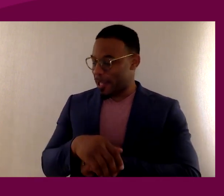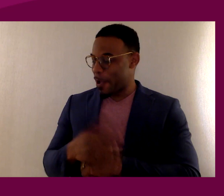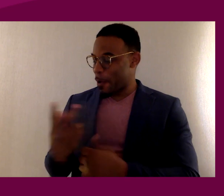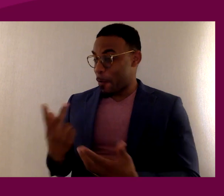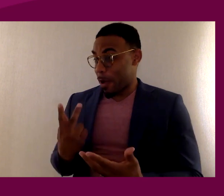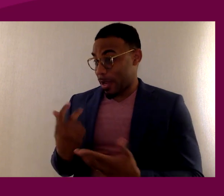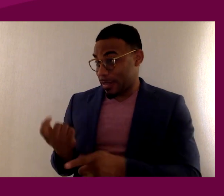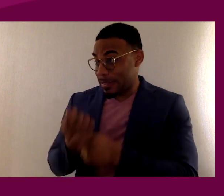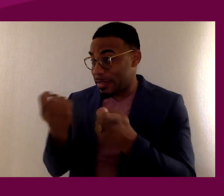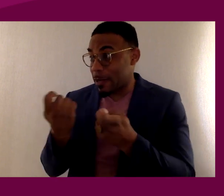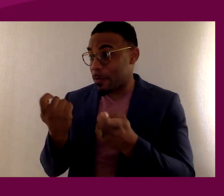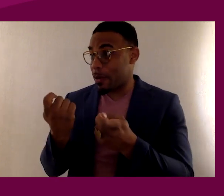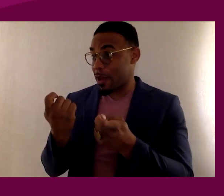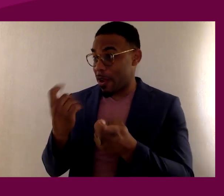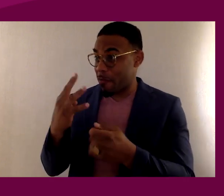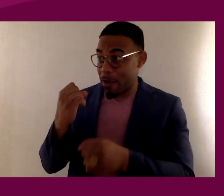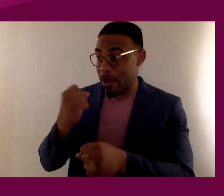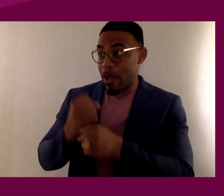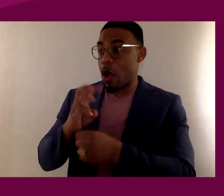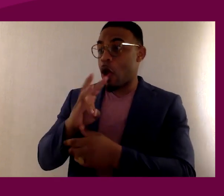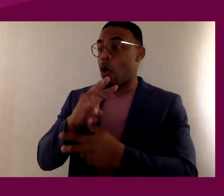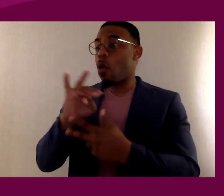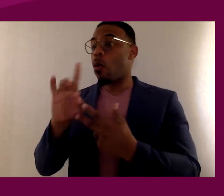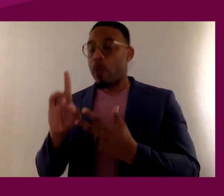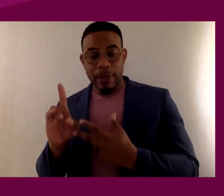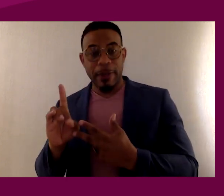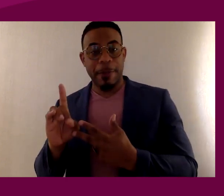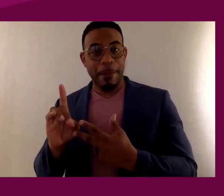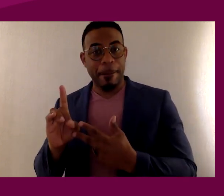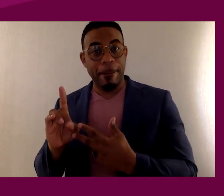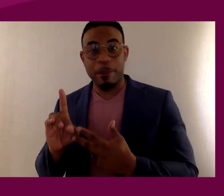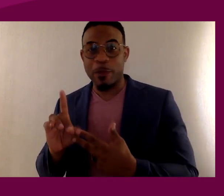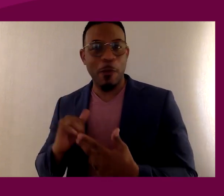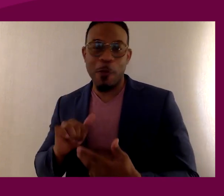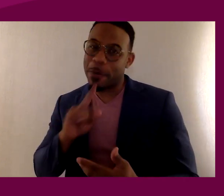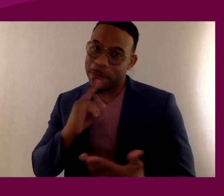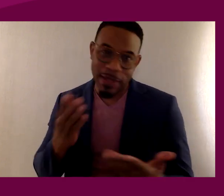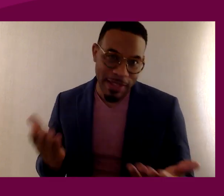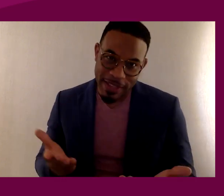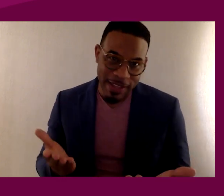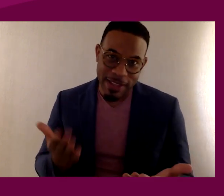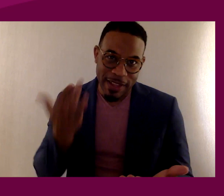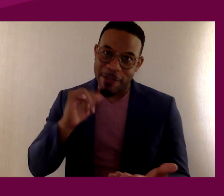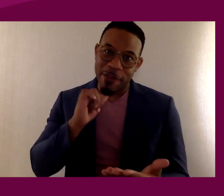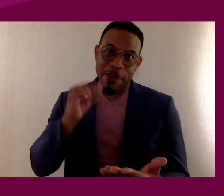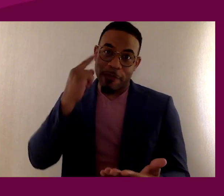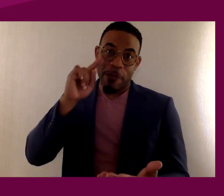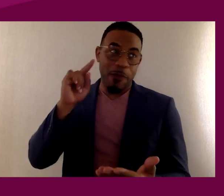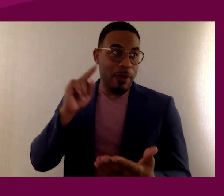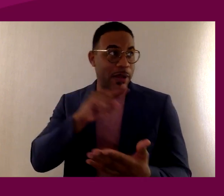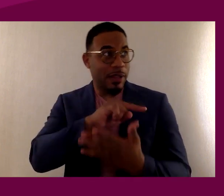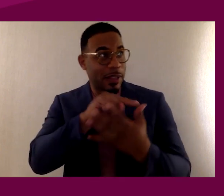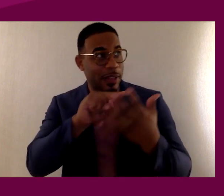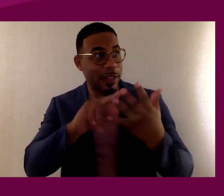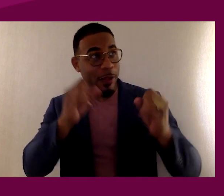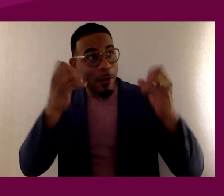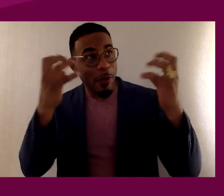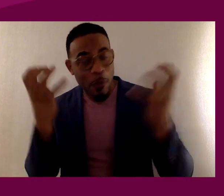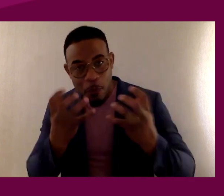Absolutely. We are celebrating 40 years of WID and we wouldn't be here if it wasn't for